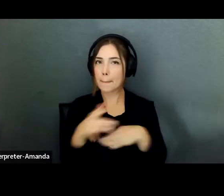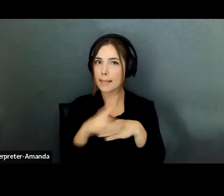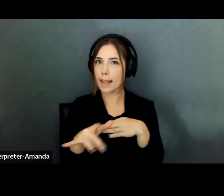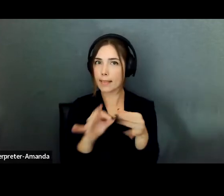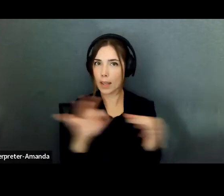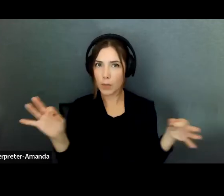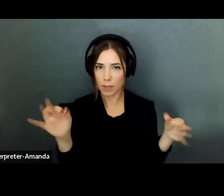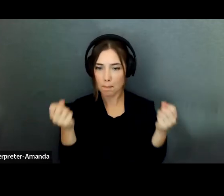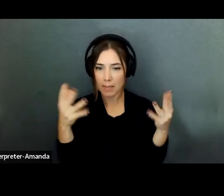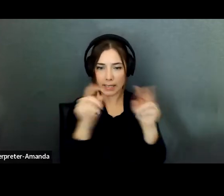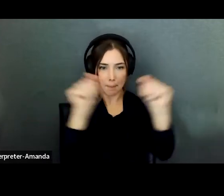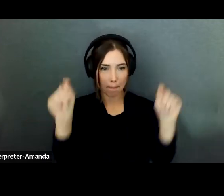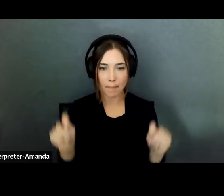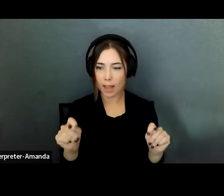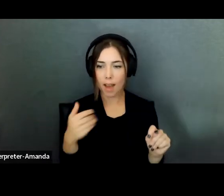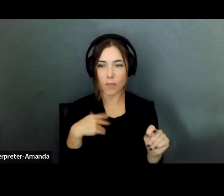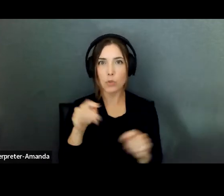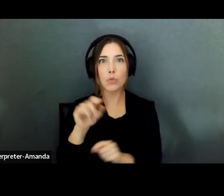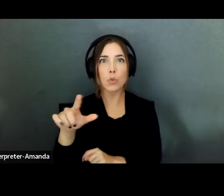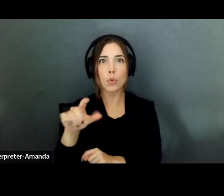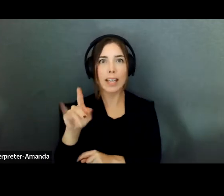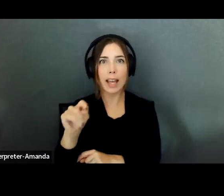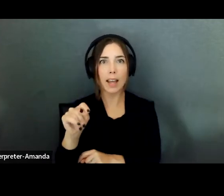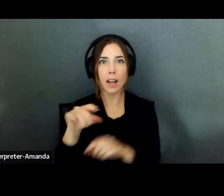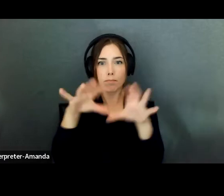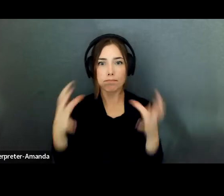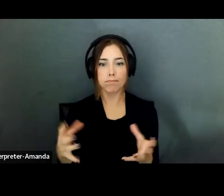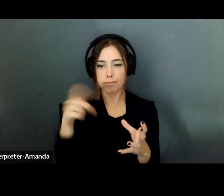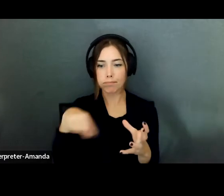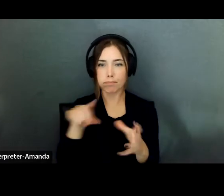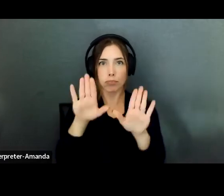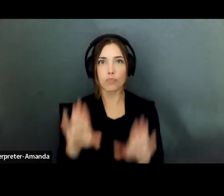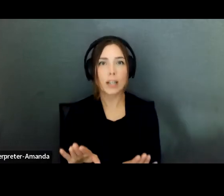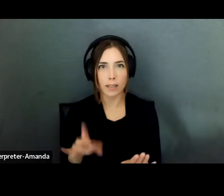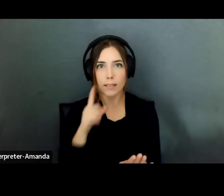of other tool kits that that are really great and really helpful and can also be tapped